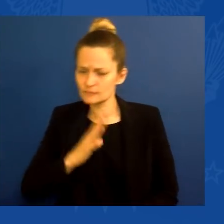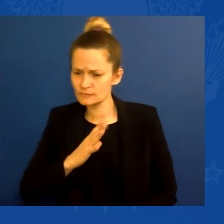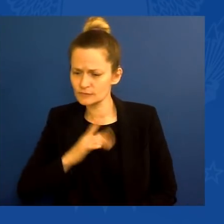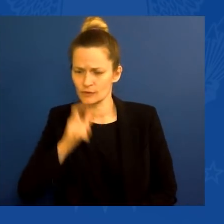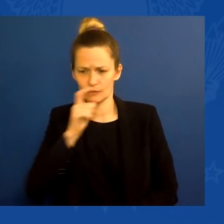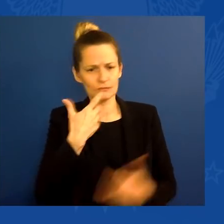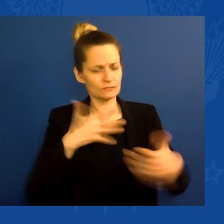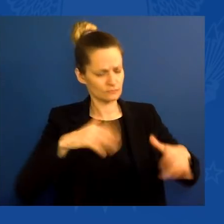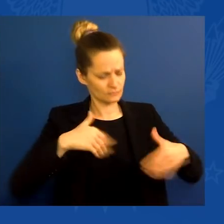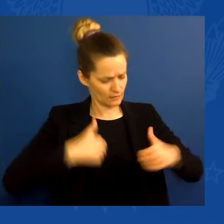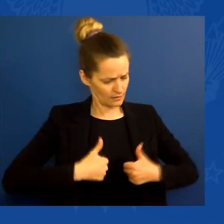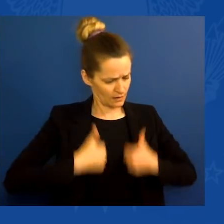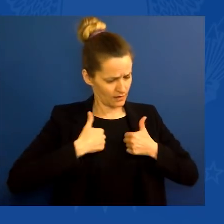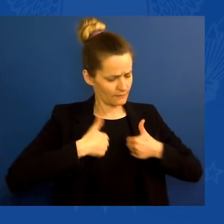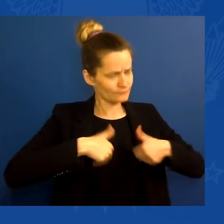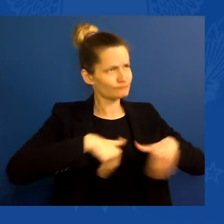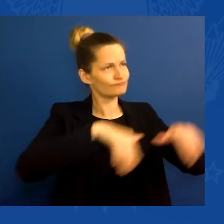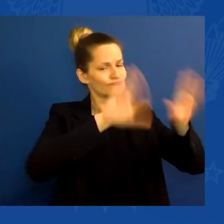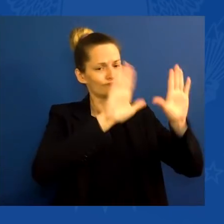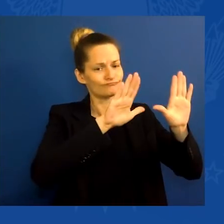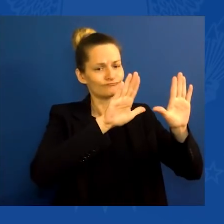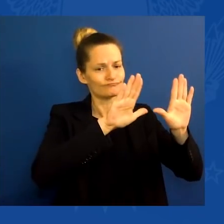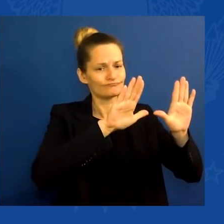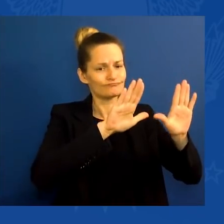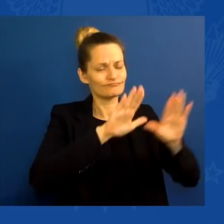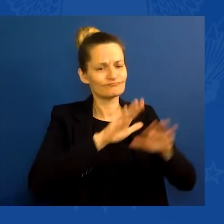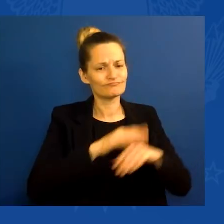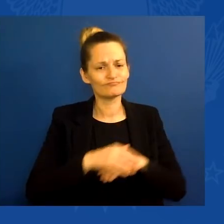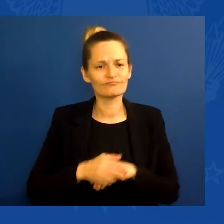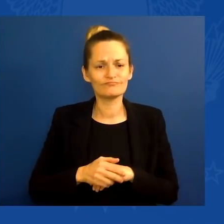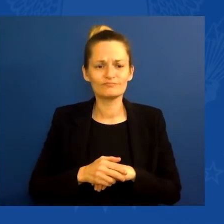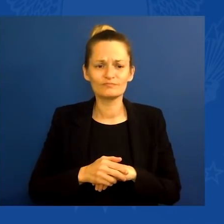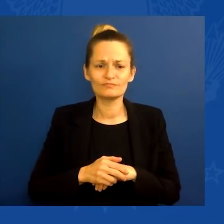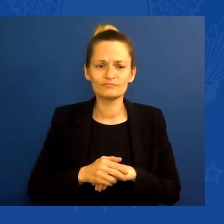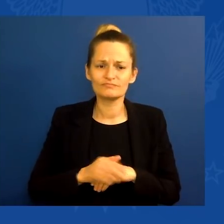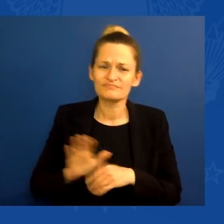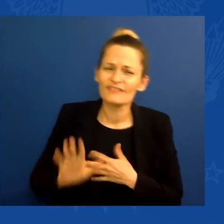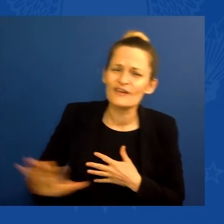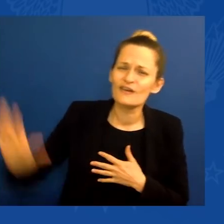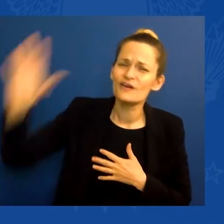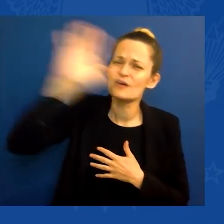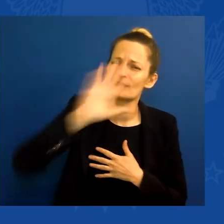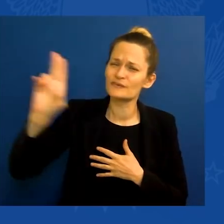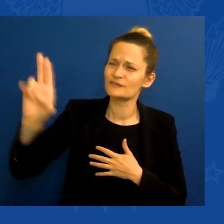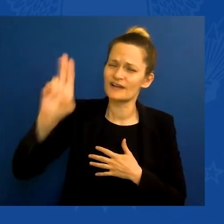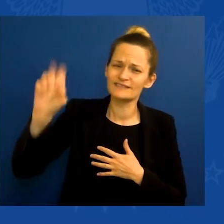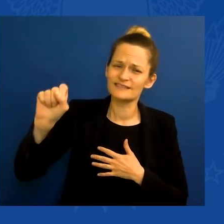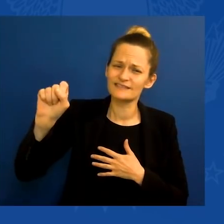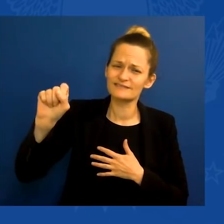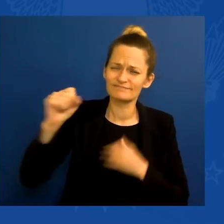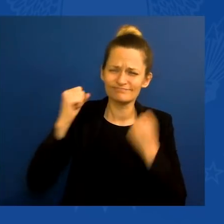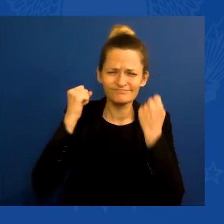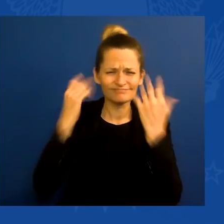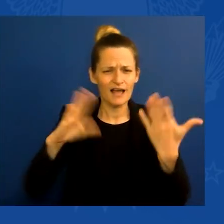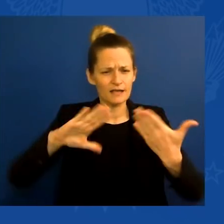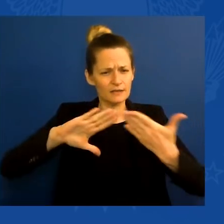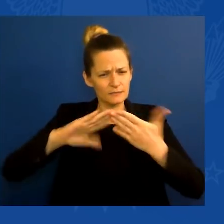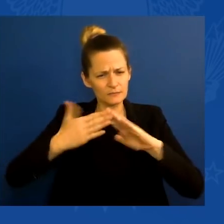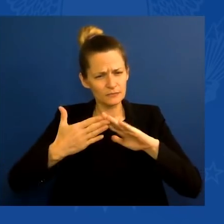Today across America, you'll find communities that are struggling in wake of two of the most challenging years in recent history. In every one of these communities,